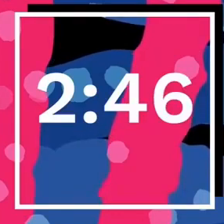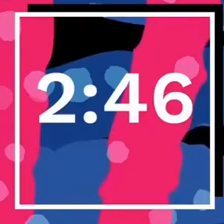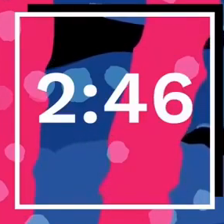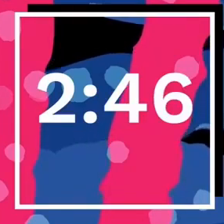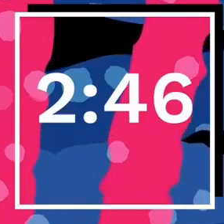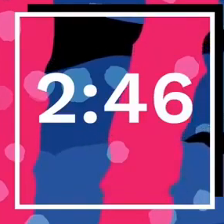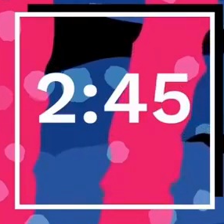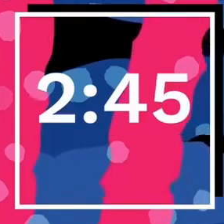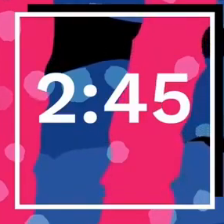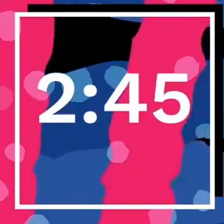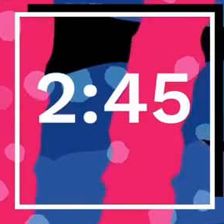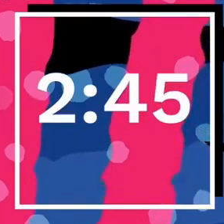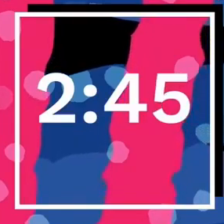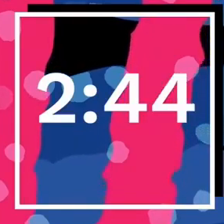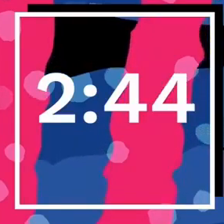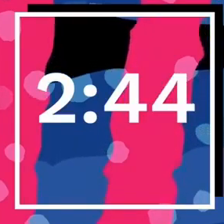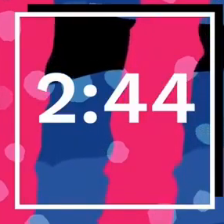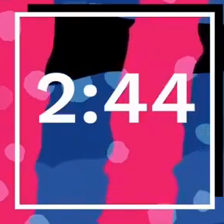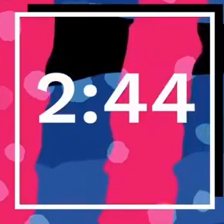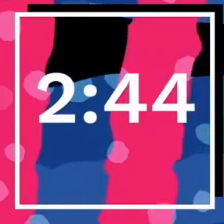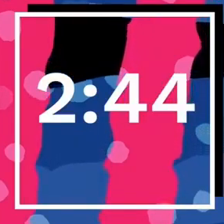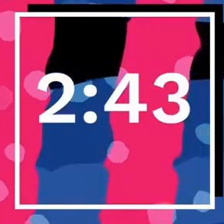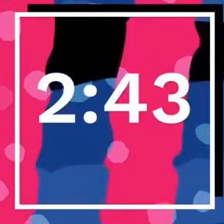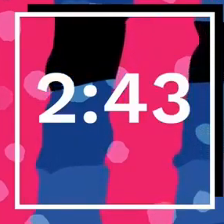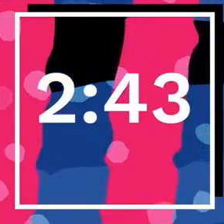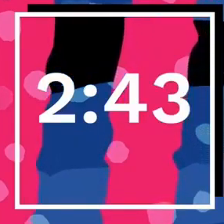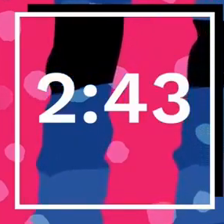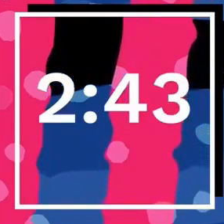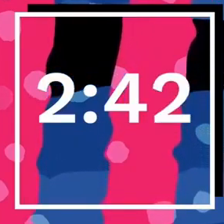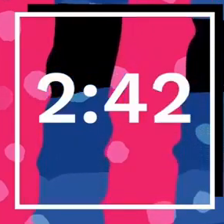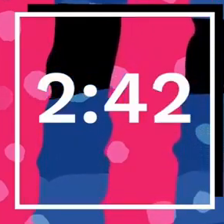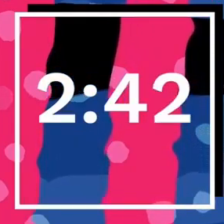THTH UNDERSTAND THIS IS FREE